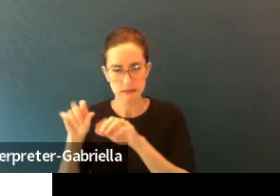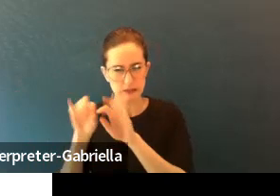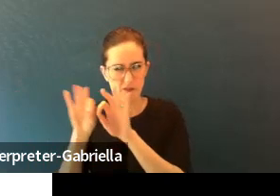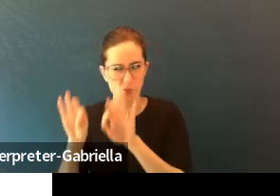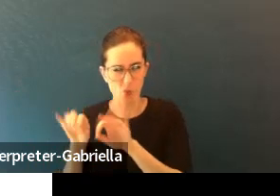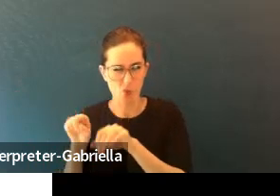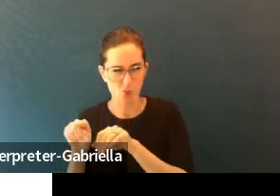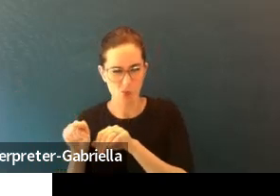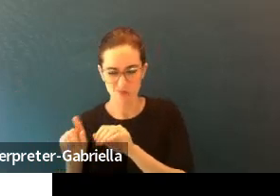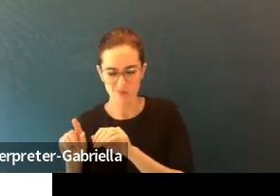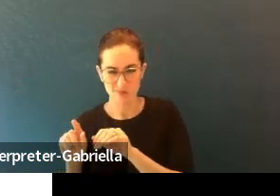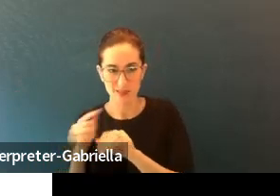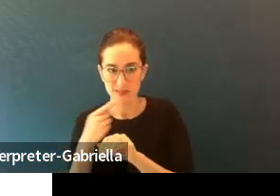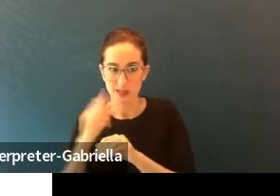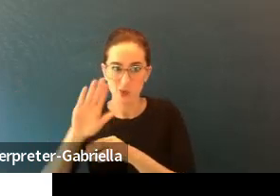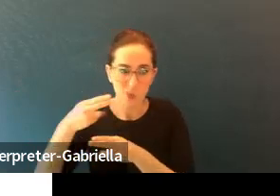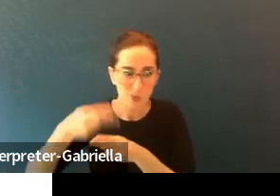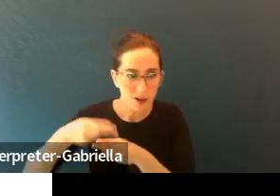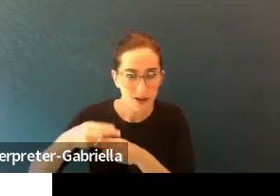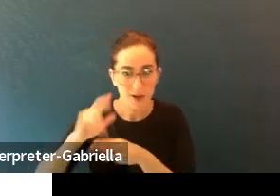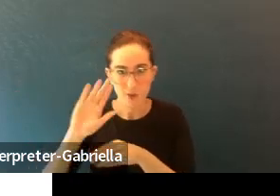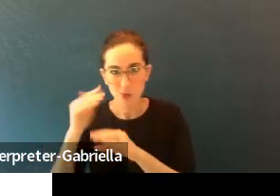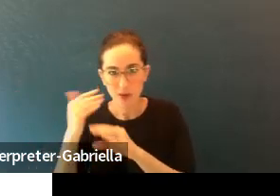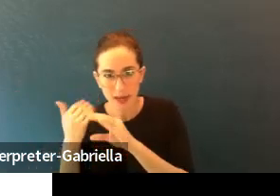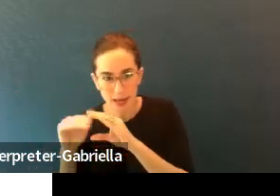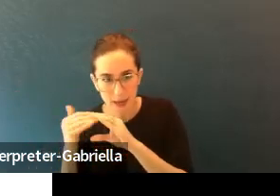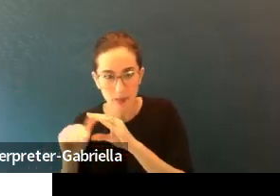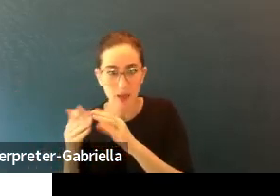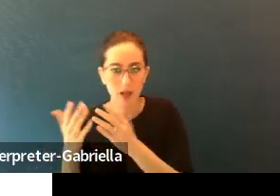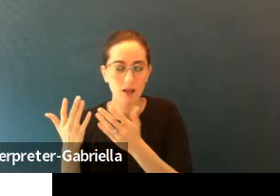your email, so that we can get in contact with you if you have any files to attach